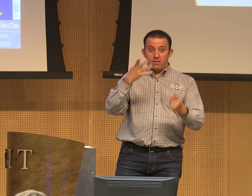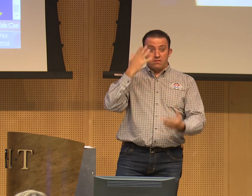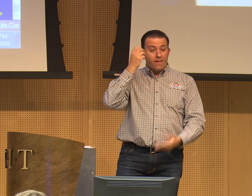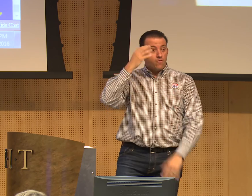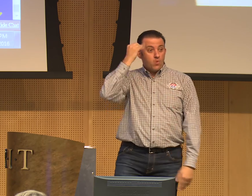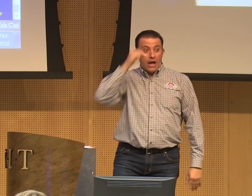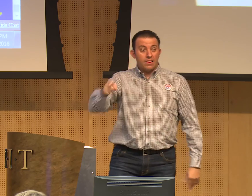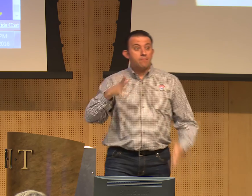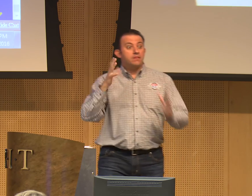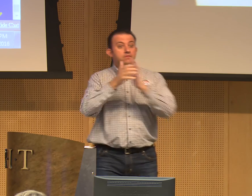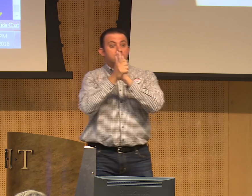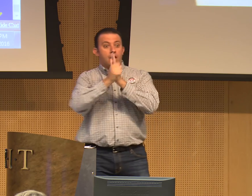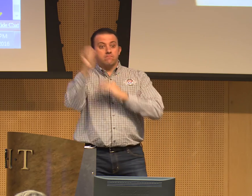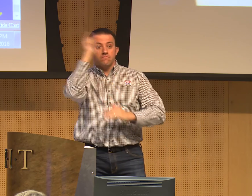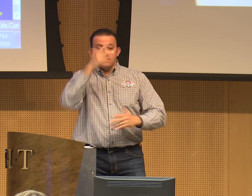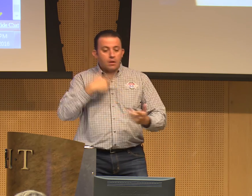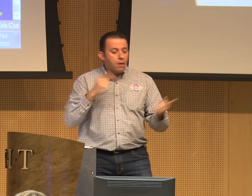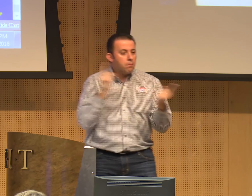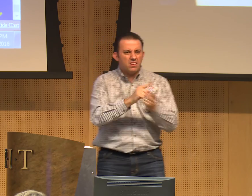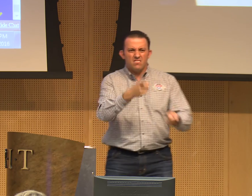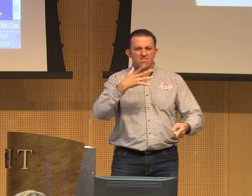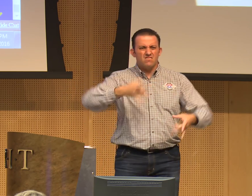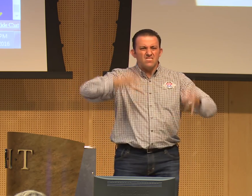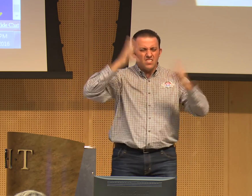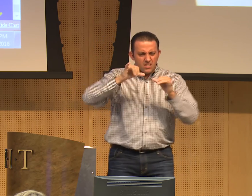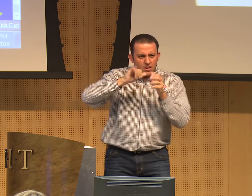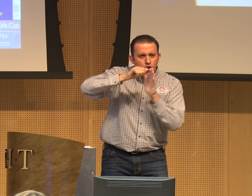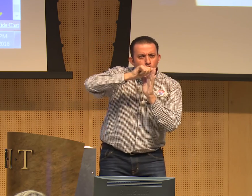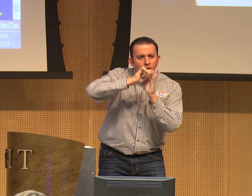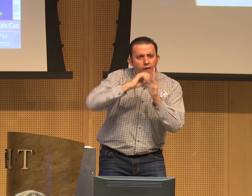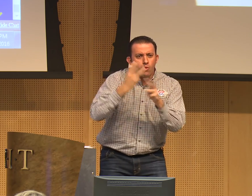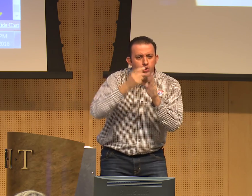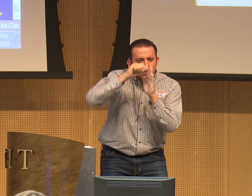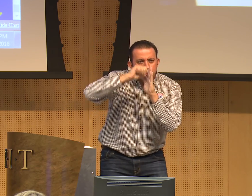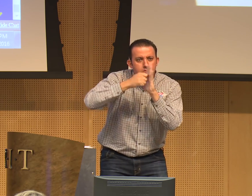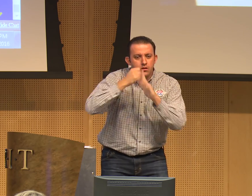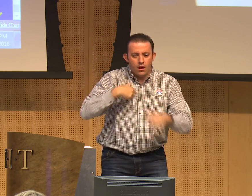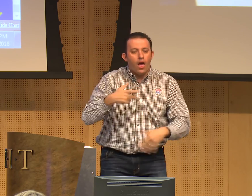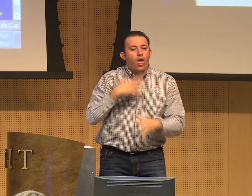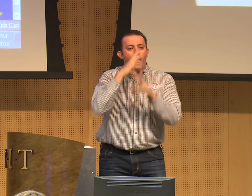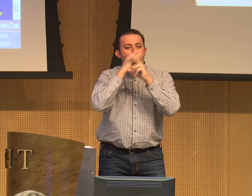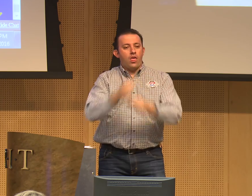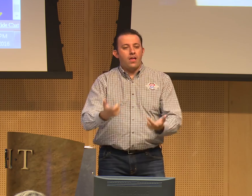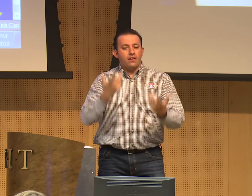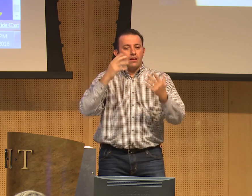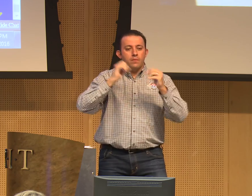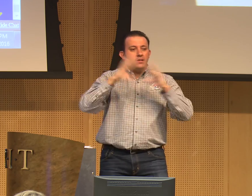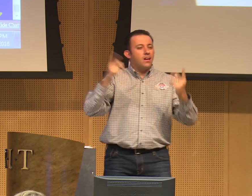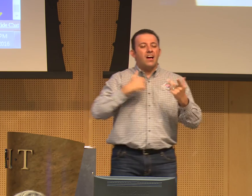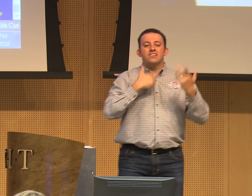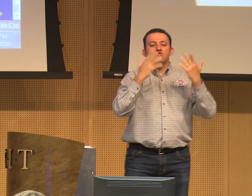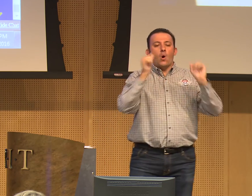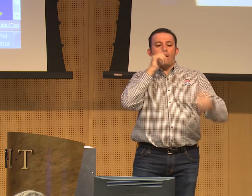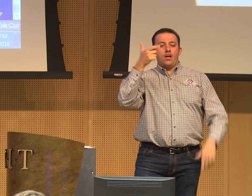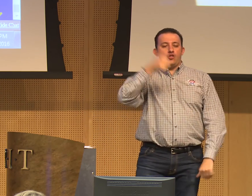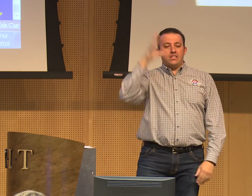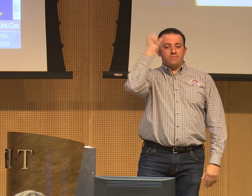you have no idea who's going to bring what to the table. There are some amazing talents that I've seen-- people who have got great artistic ability.